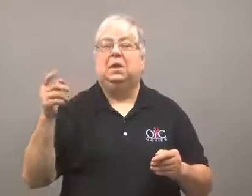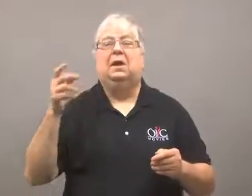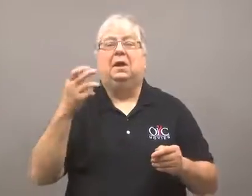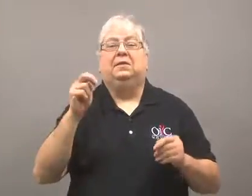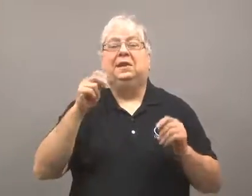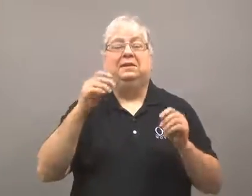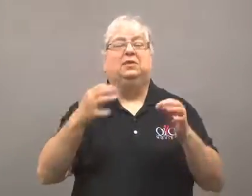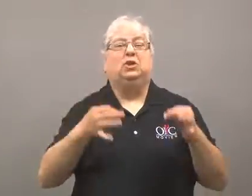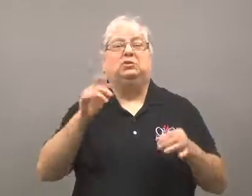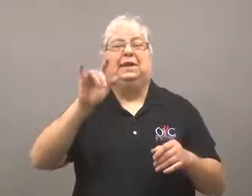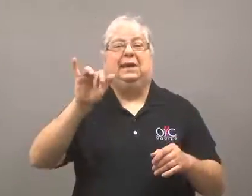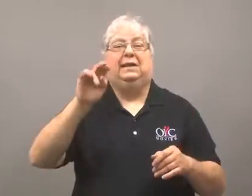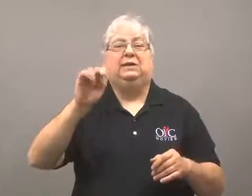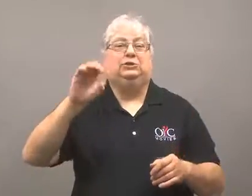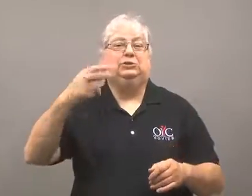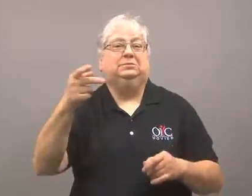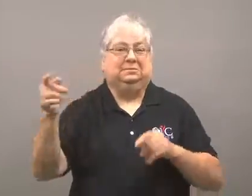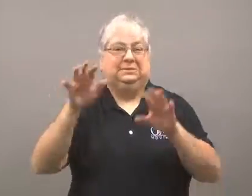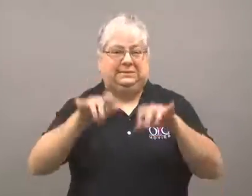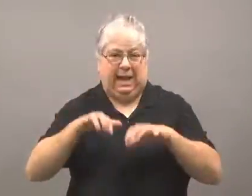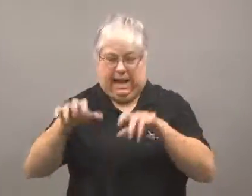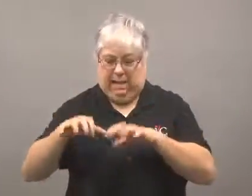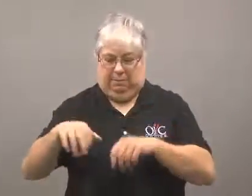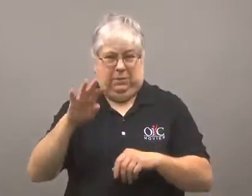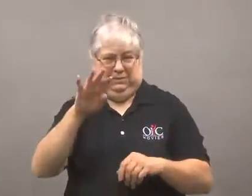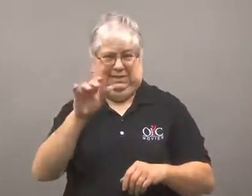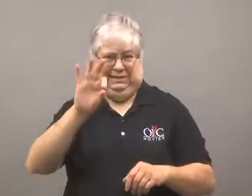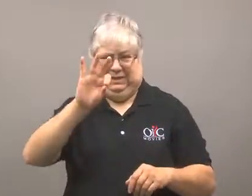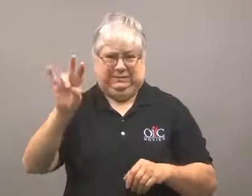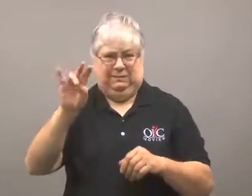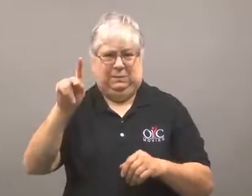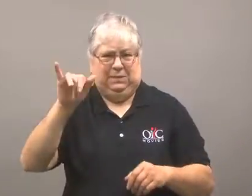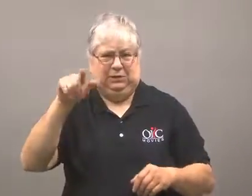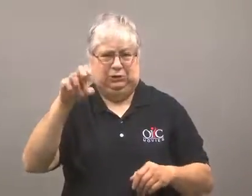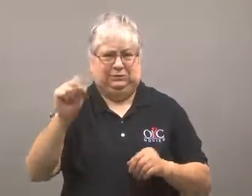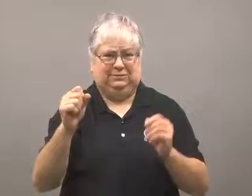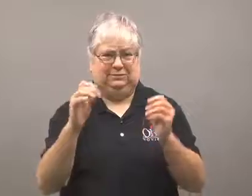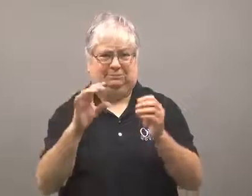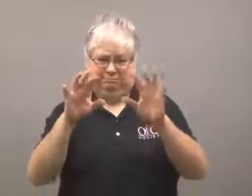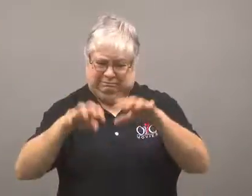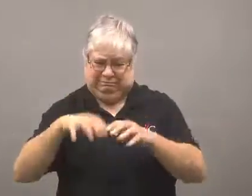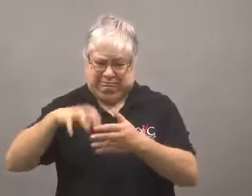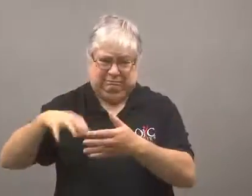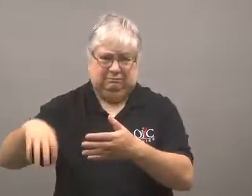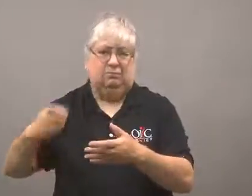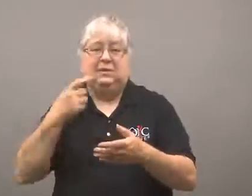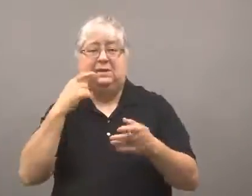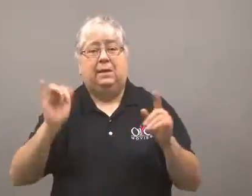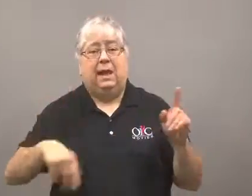Judge Lynch typed up the 97 page decision.